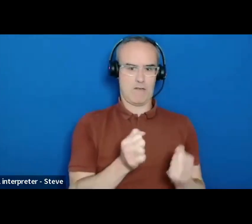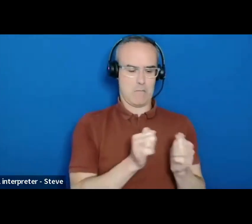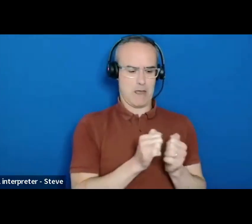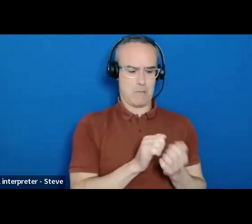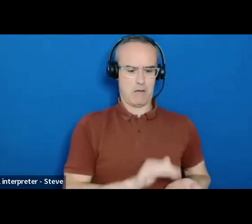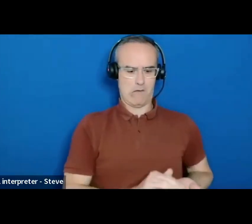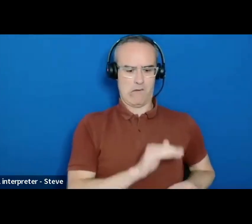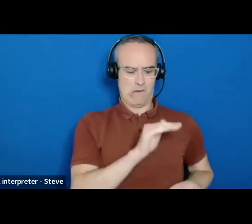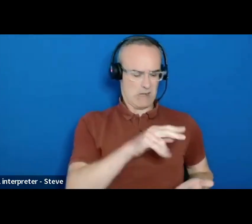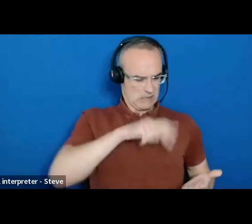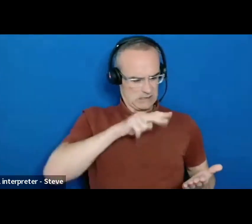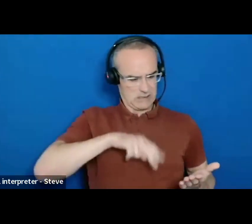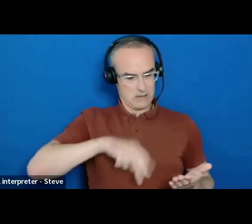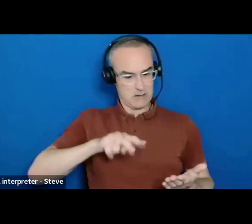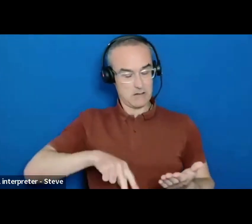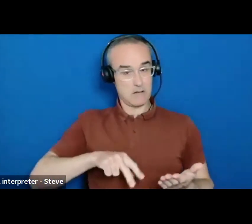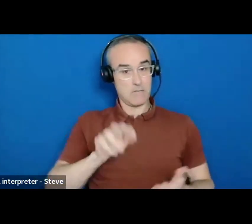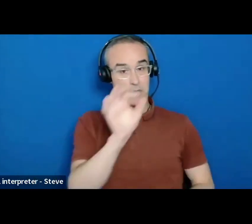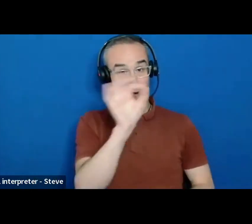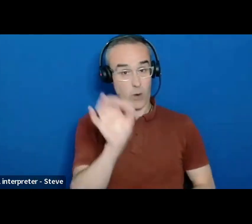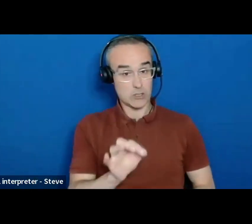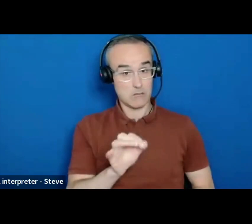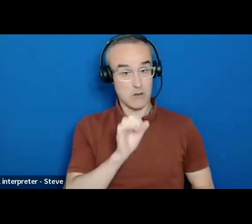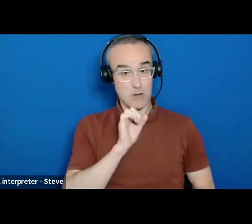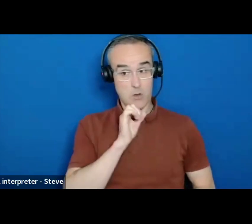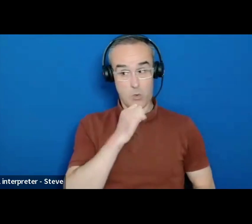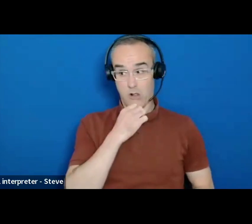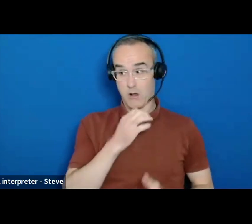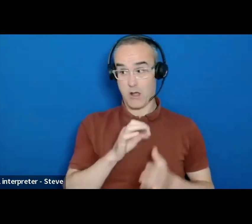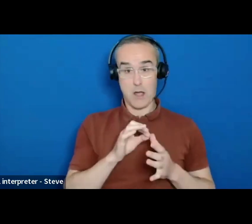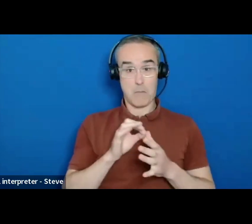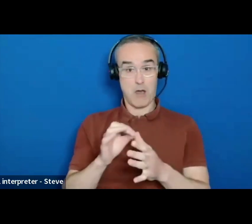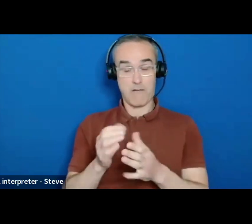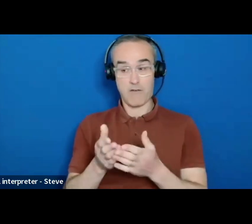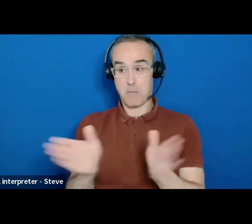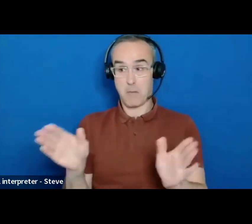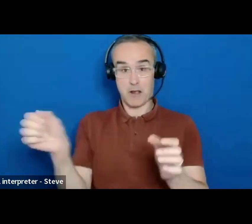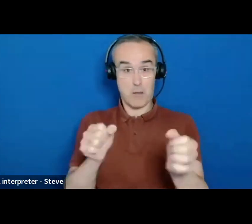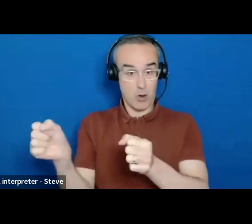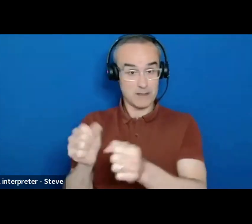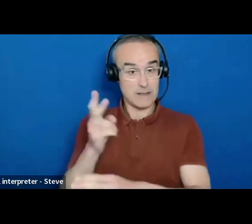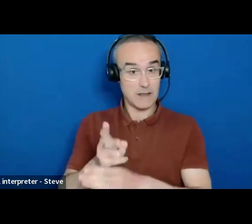would I do all of this again? Would I apply for public appointments? And the answer is yes, I would.